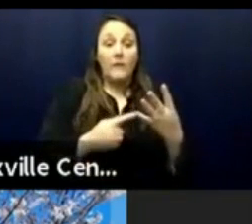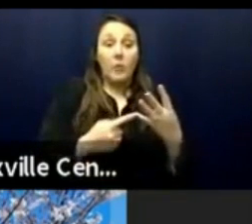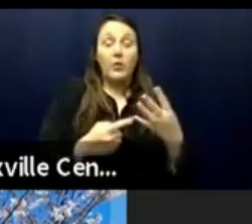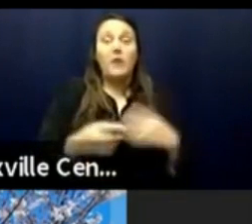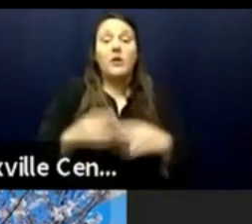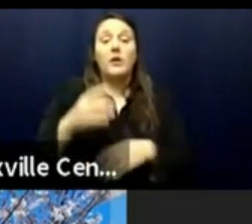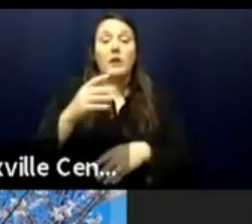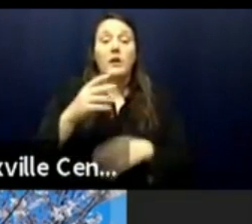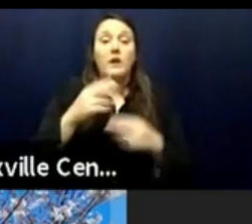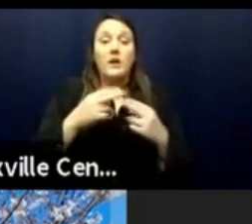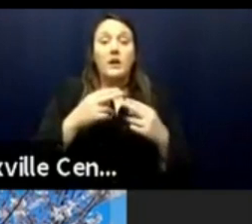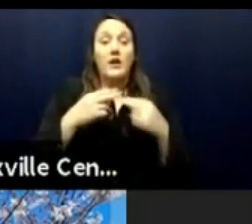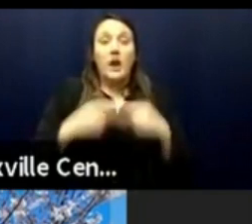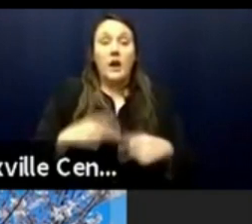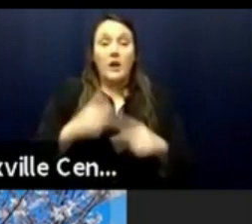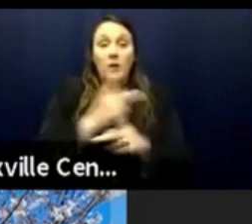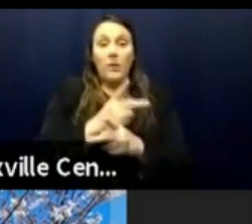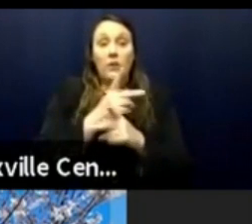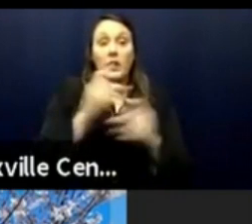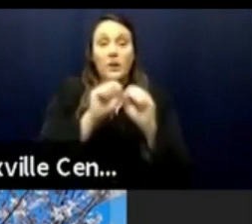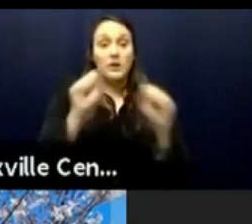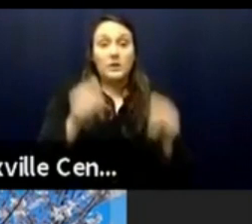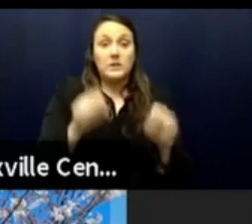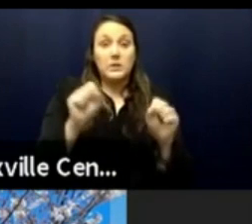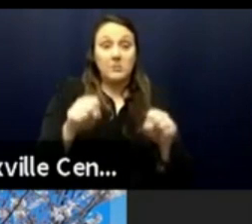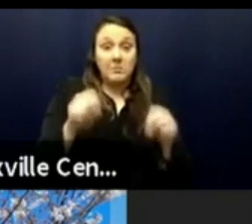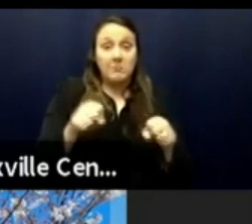SHOULD THE LOCATION CHANGE WILL MAKE ADJUSTMENTS TO INCREASE